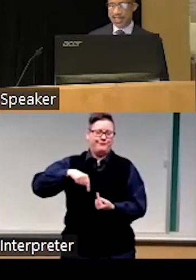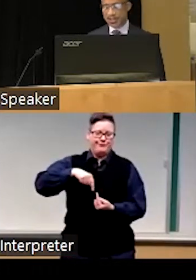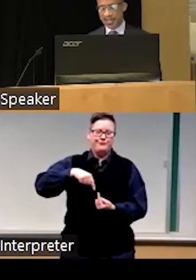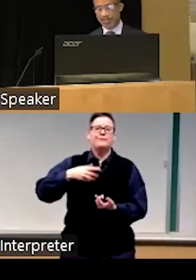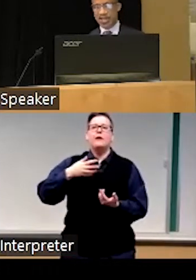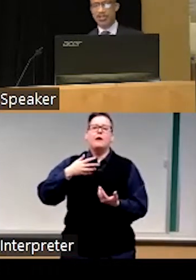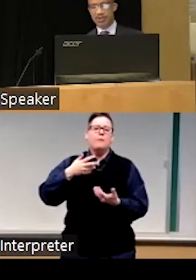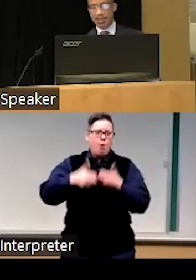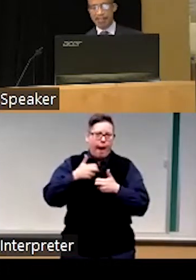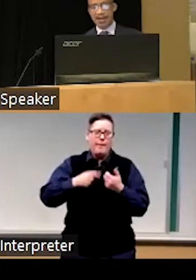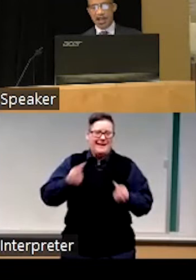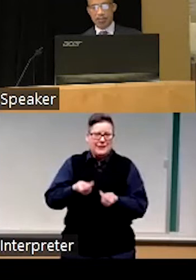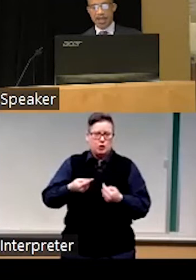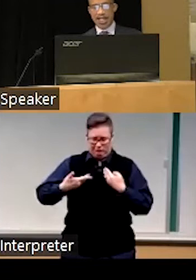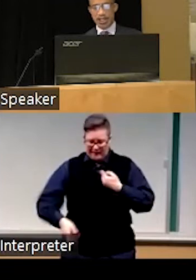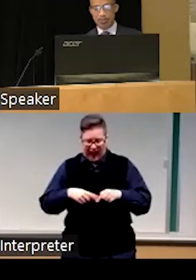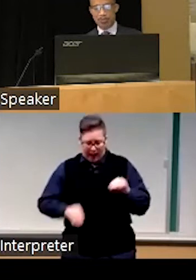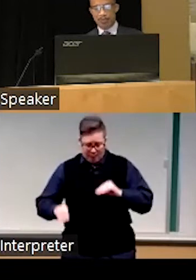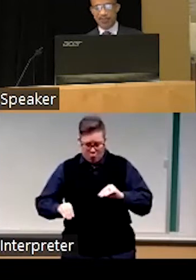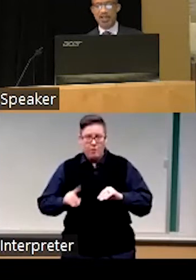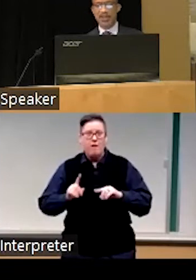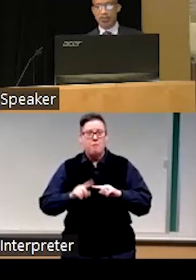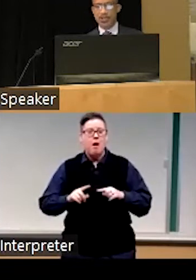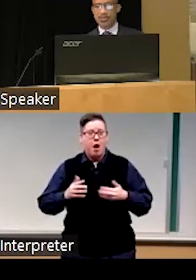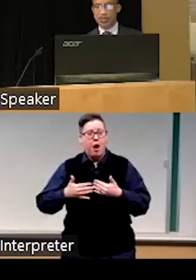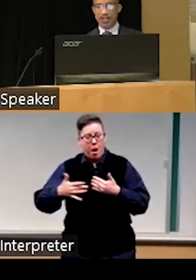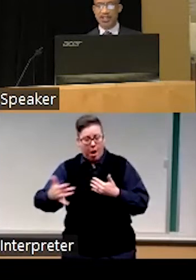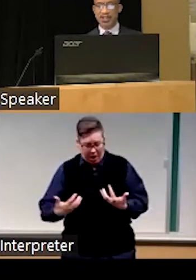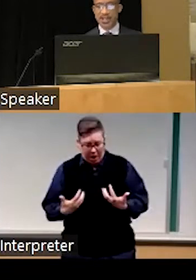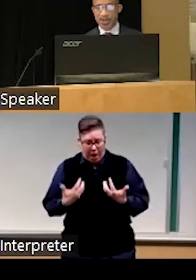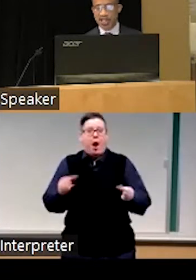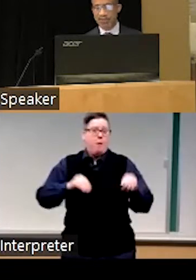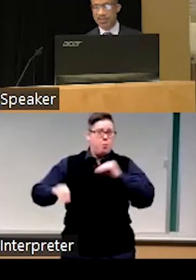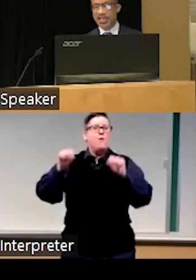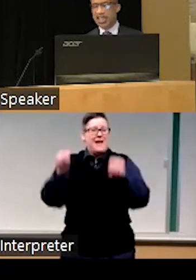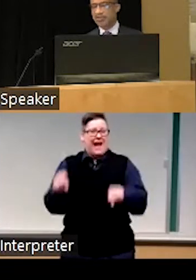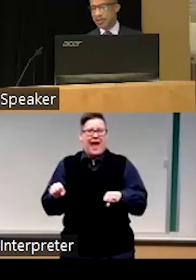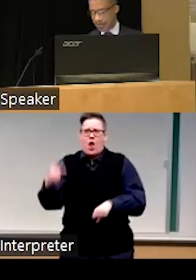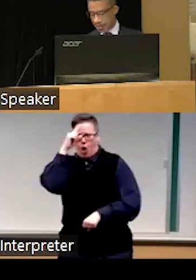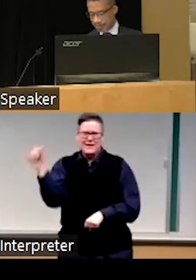has significant injury and he felt that a person with mental illness can recover even though the